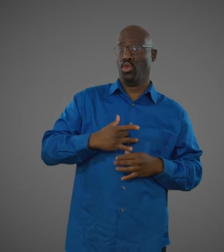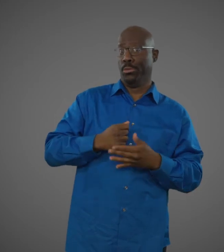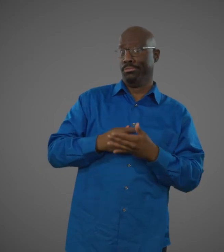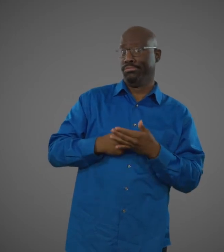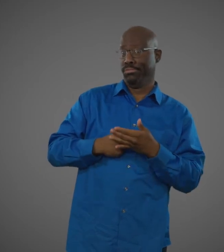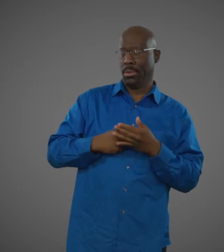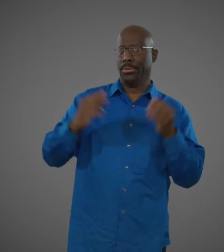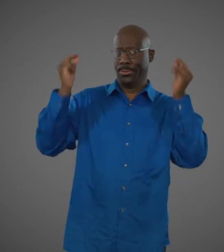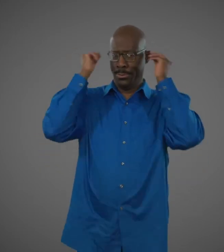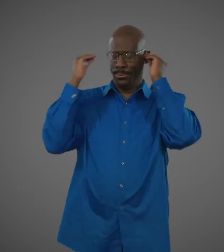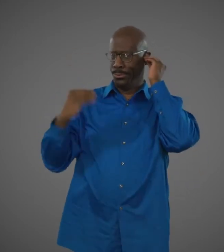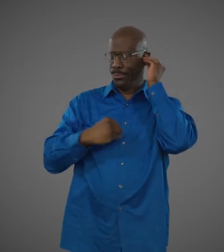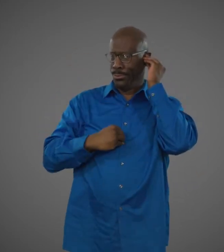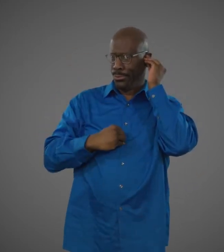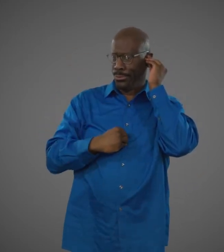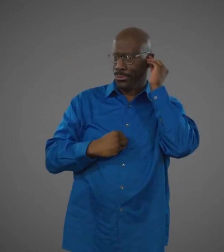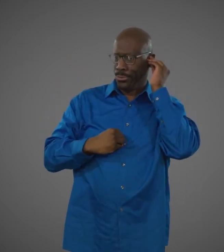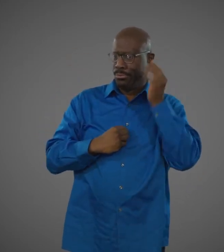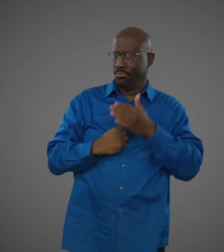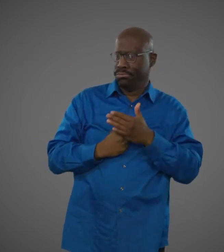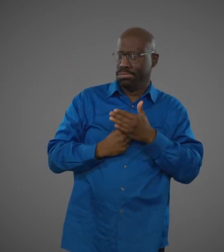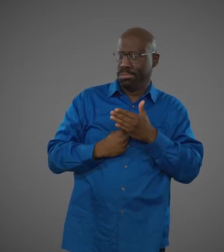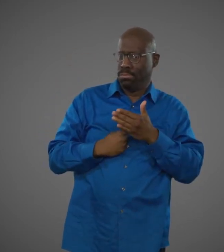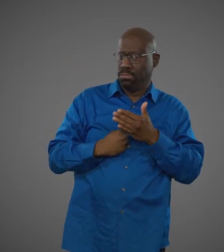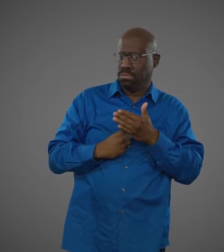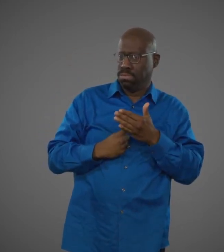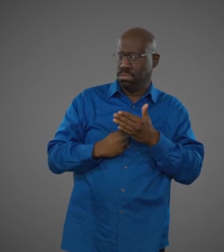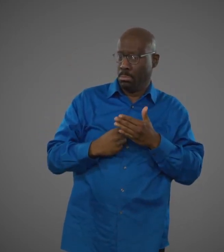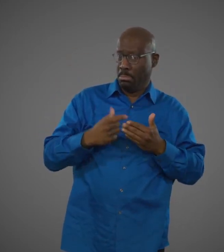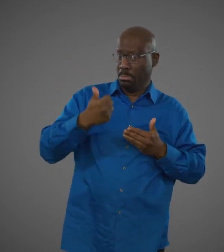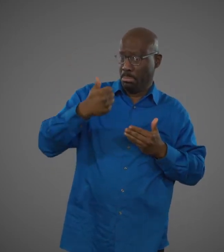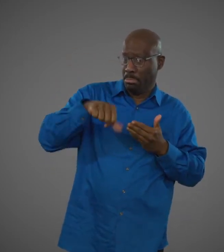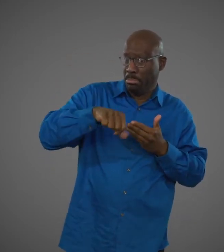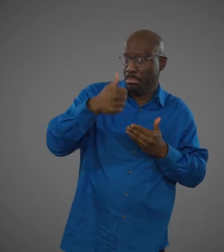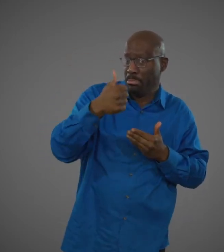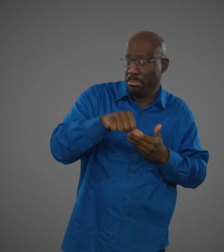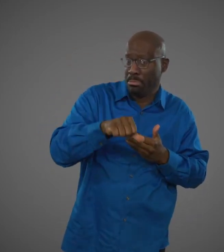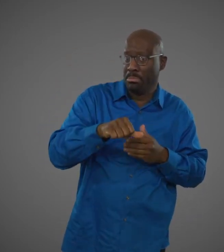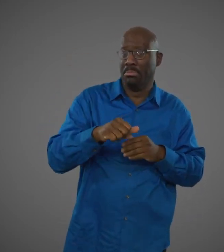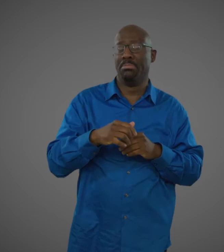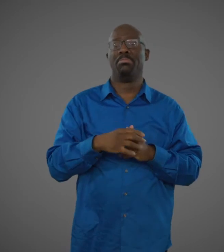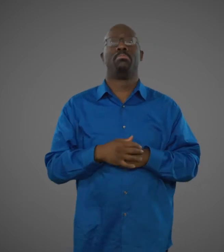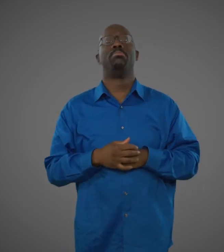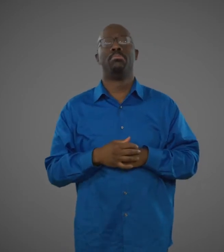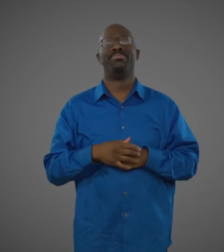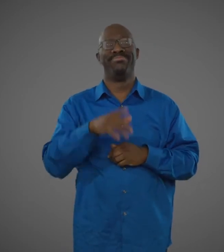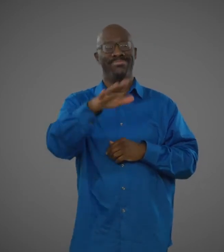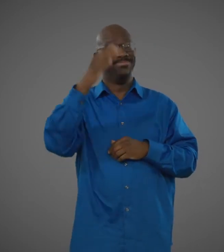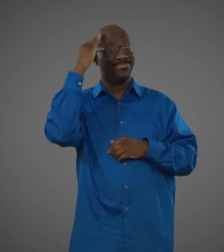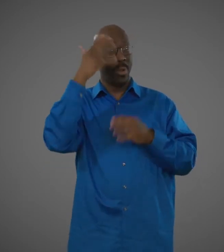and listen to your heart using a stethoscope, to hear if the beat is too slow or too fast.